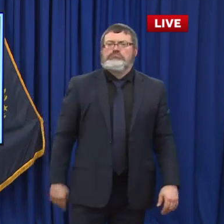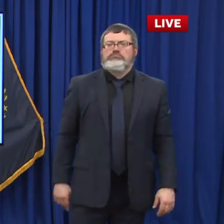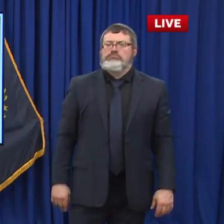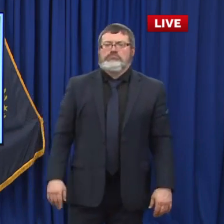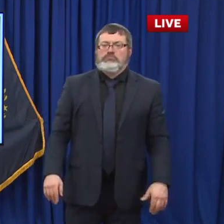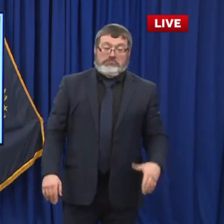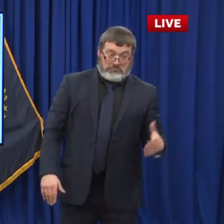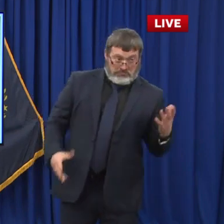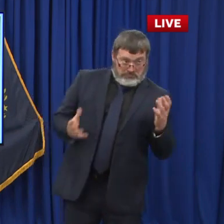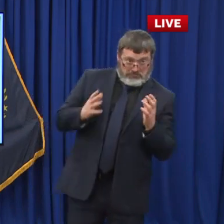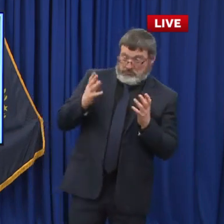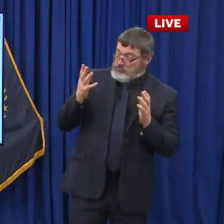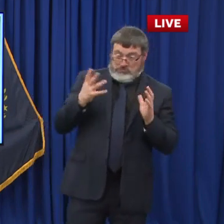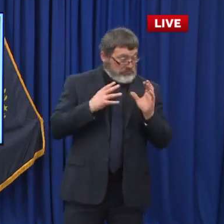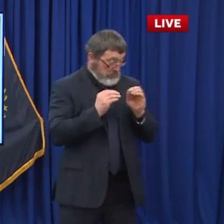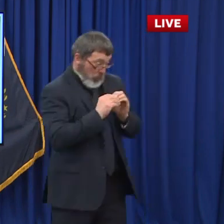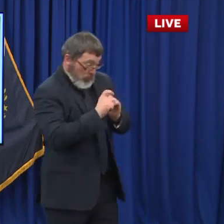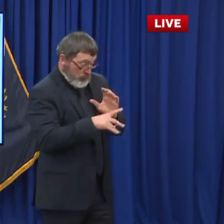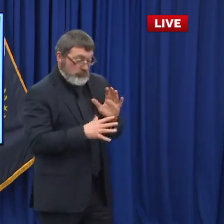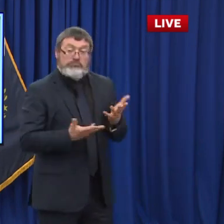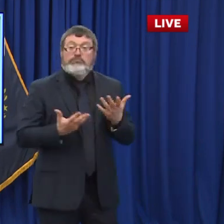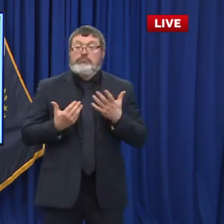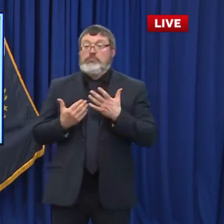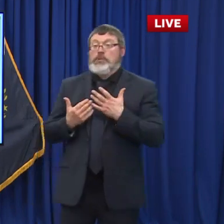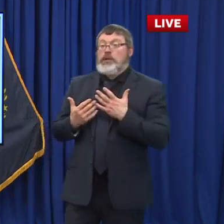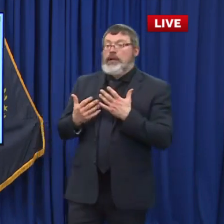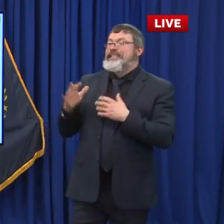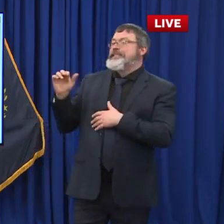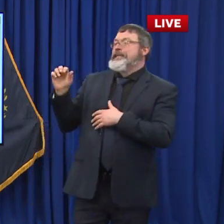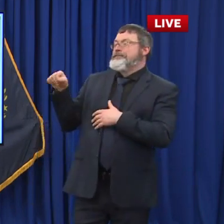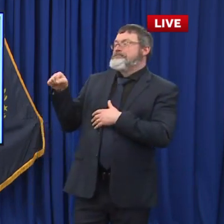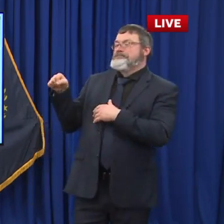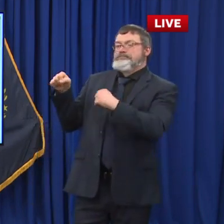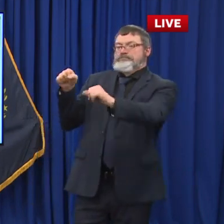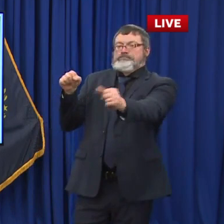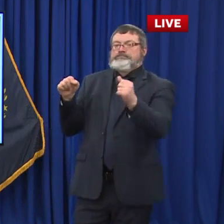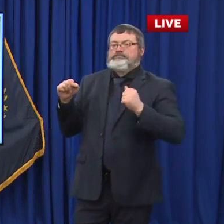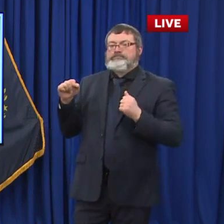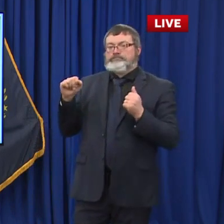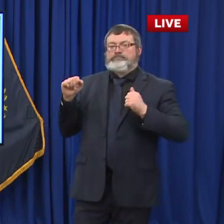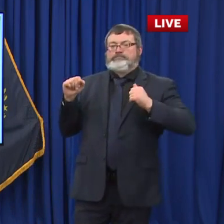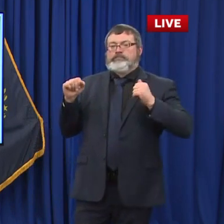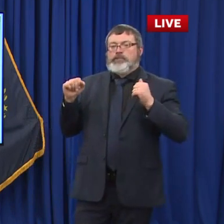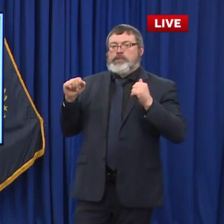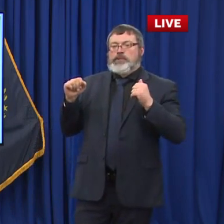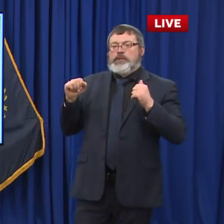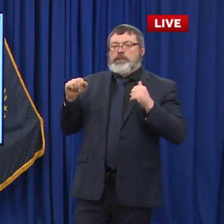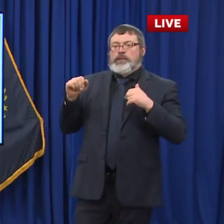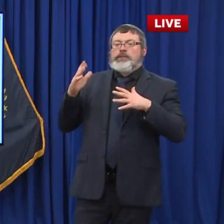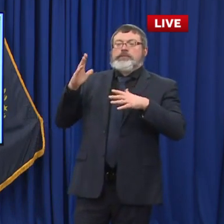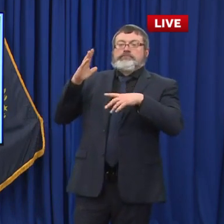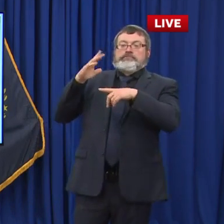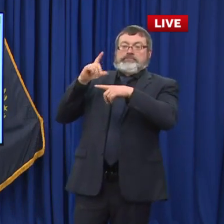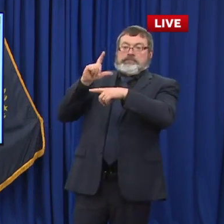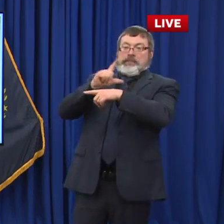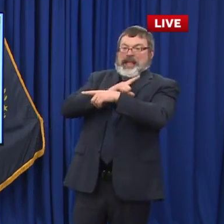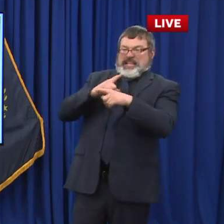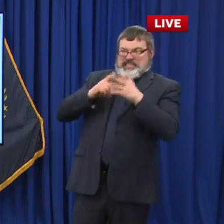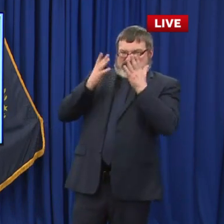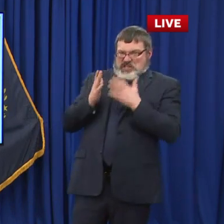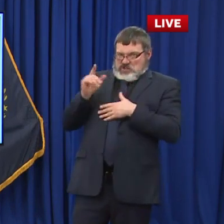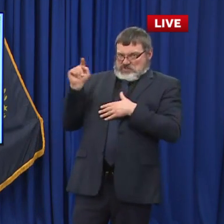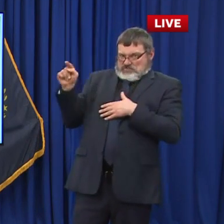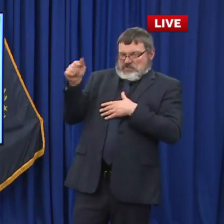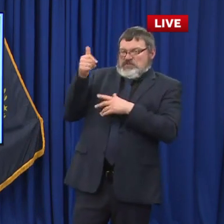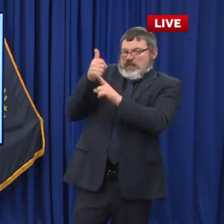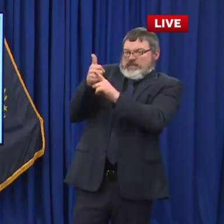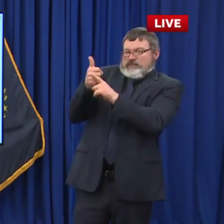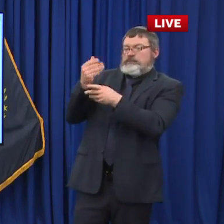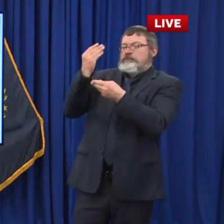IS THERE ANOTHER QUESTION?